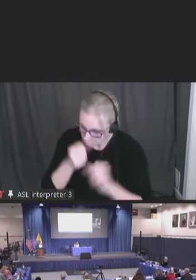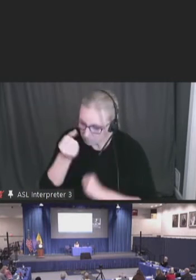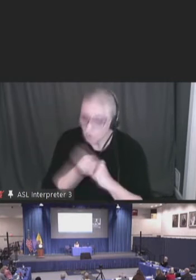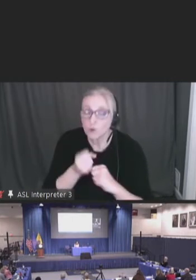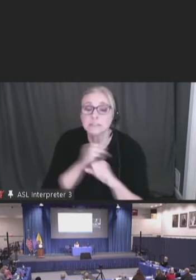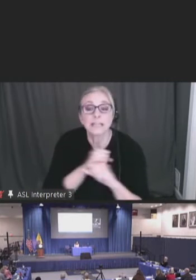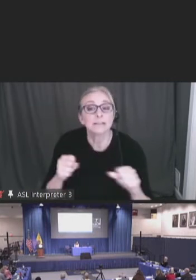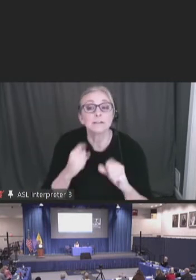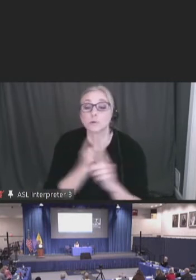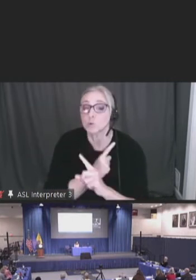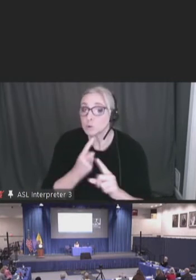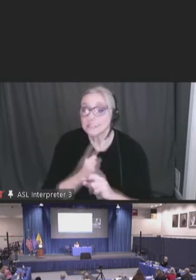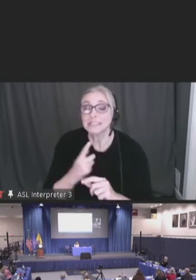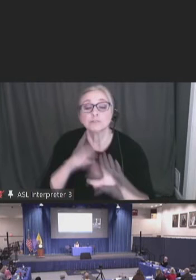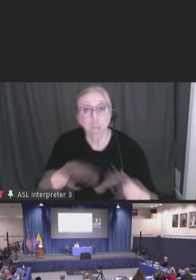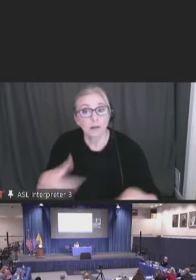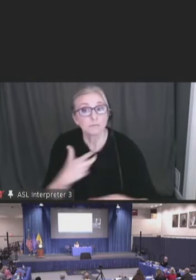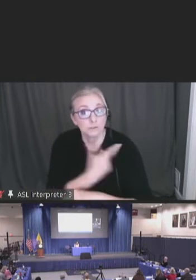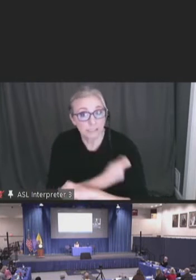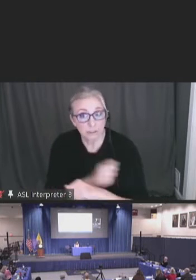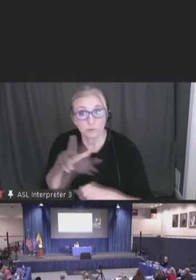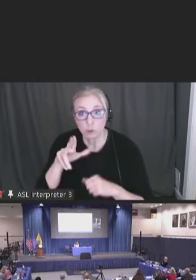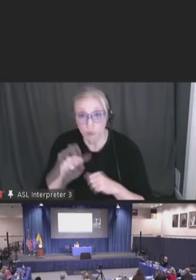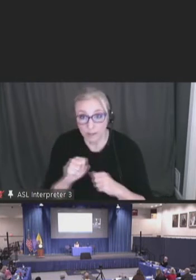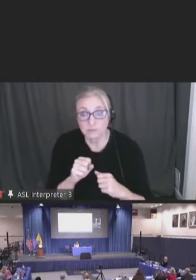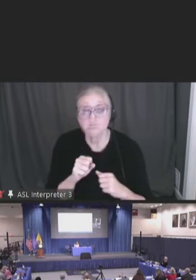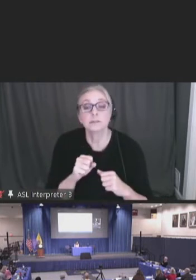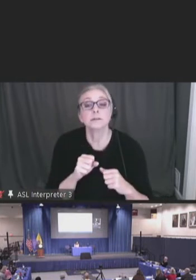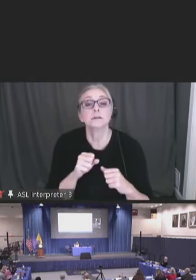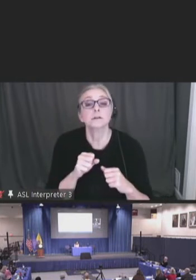immunization schedule in the United States.